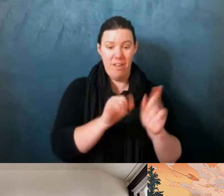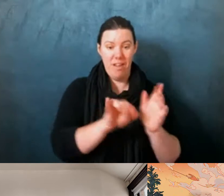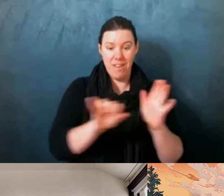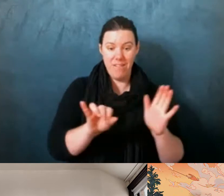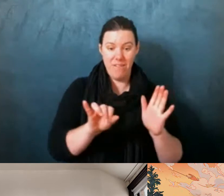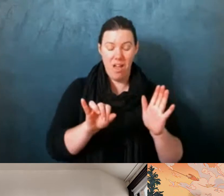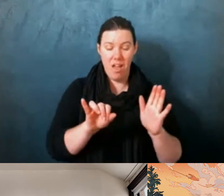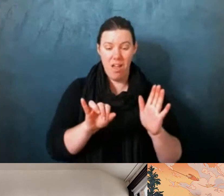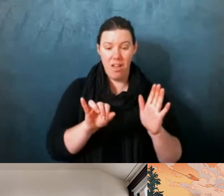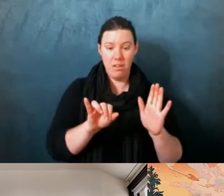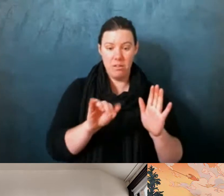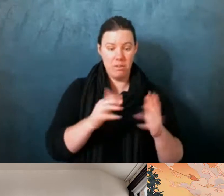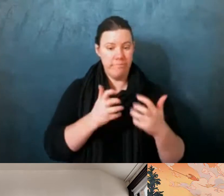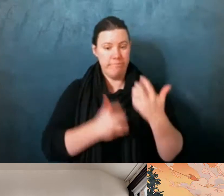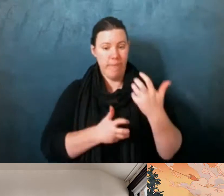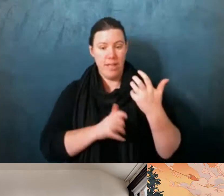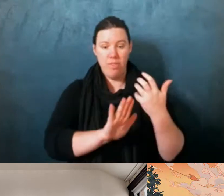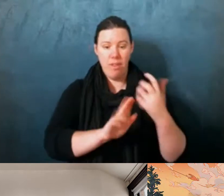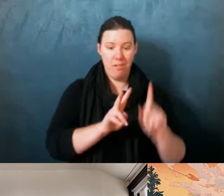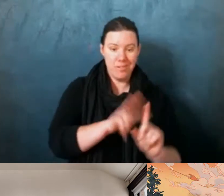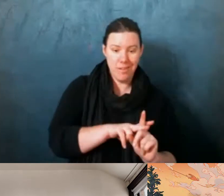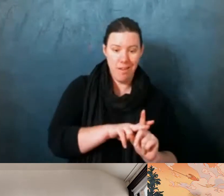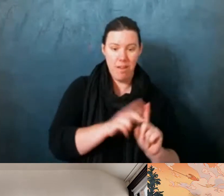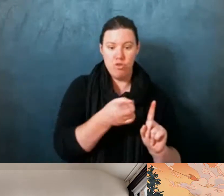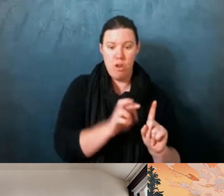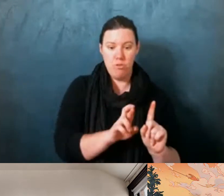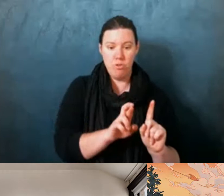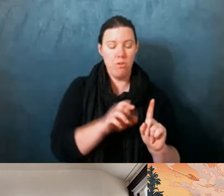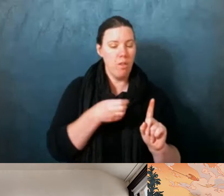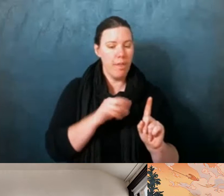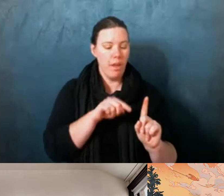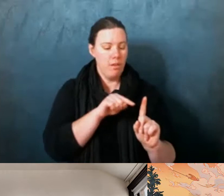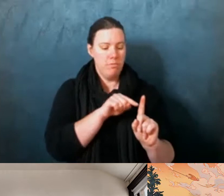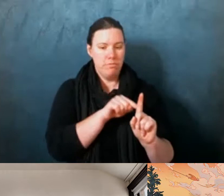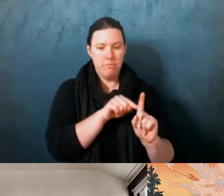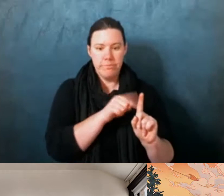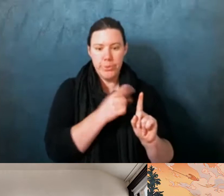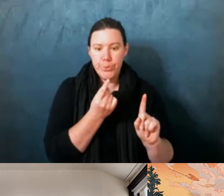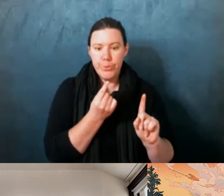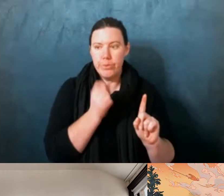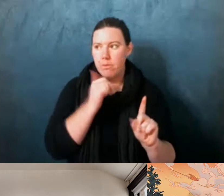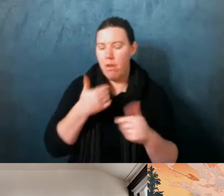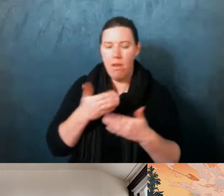than their assigned gender at birth. Work with families, help families deal with this.